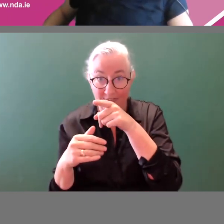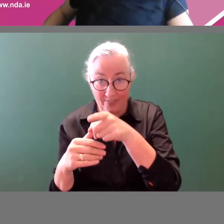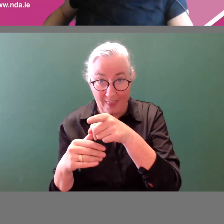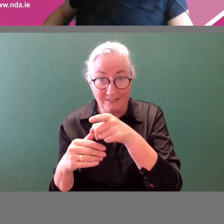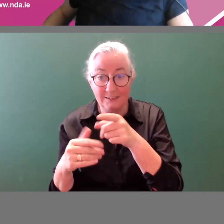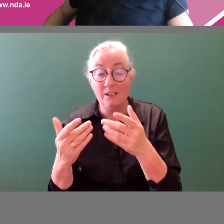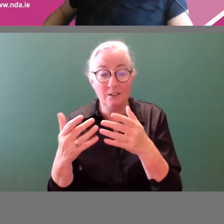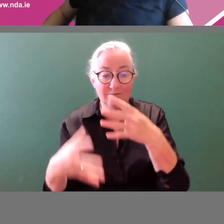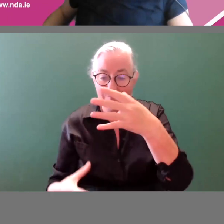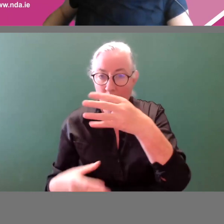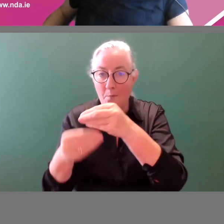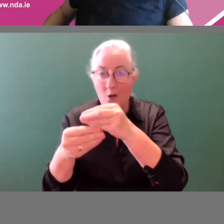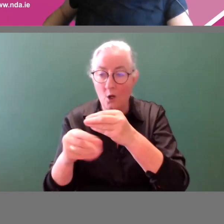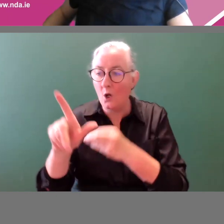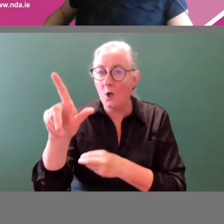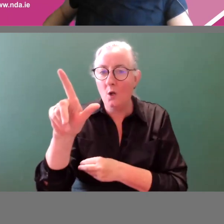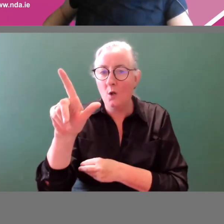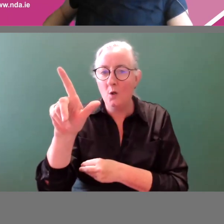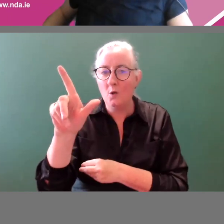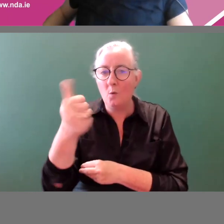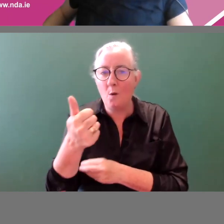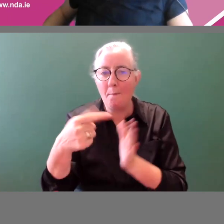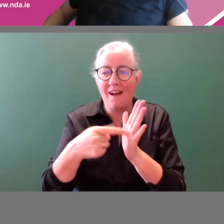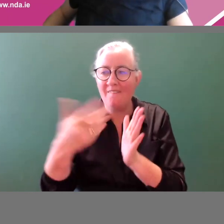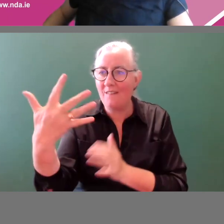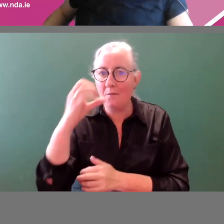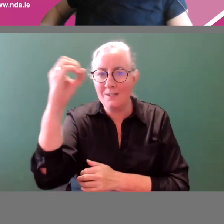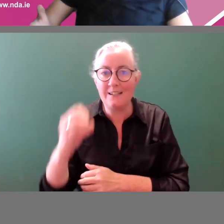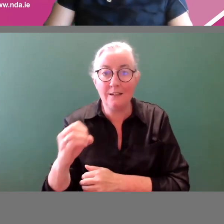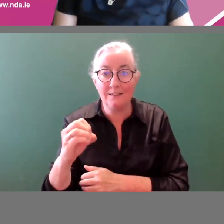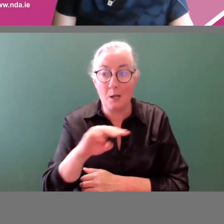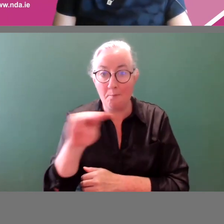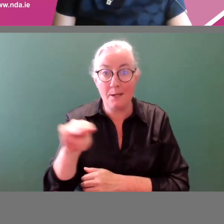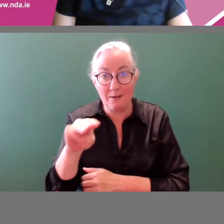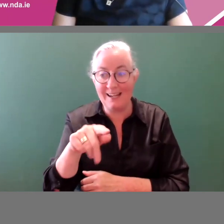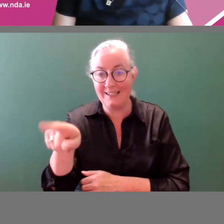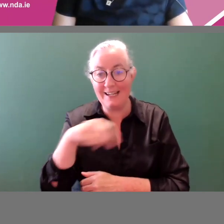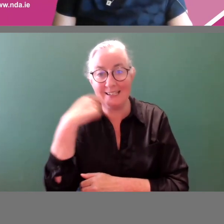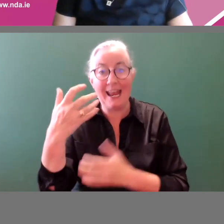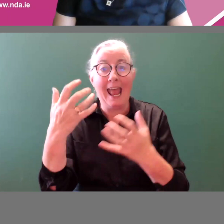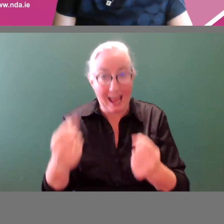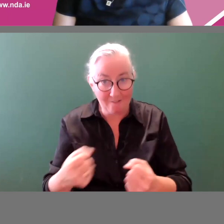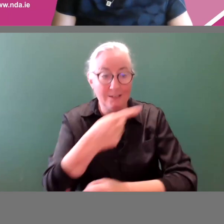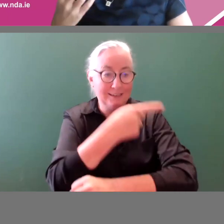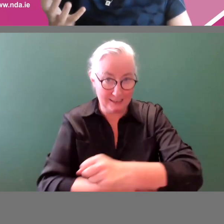extent. 21 and a half percent of the population are classified as having a disability but the